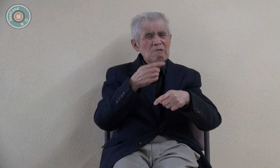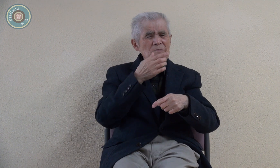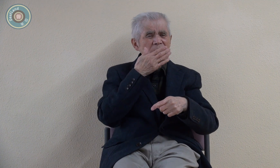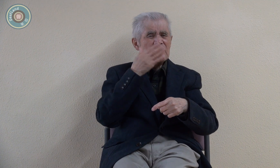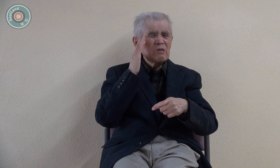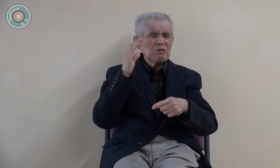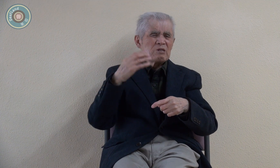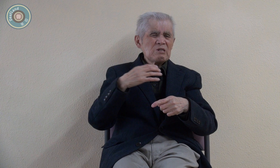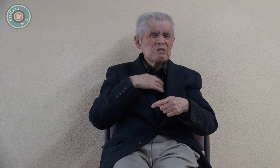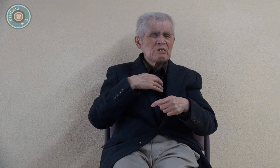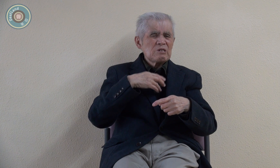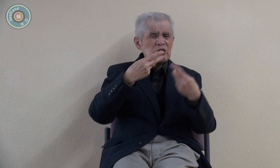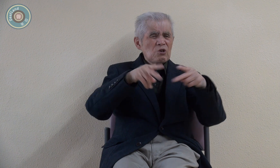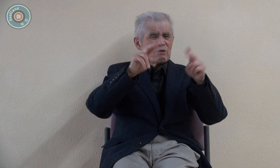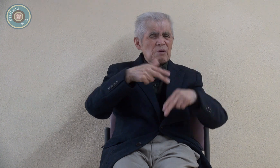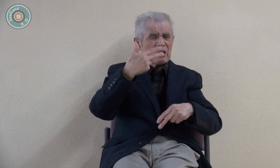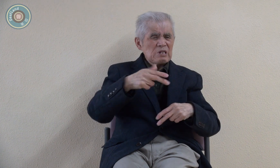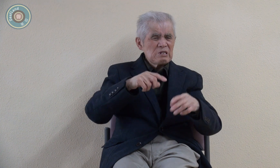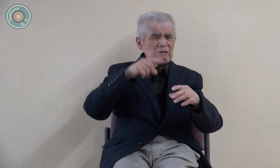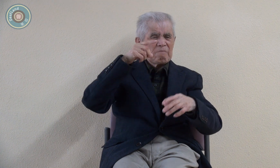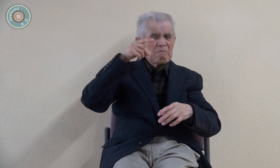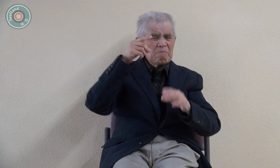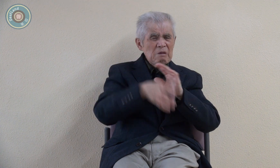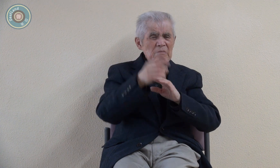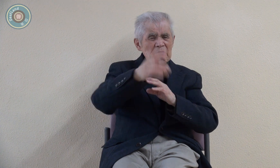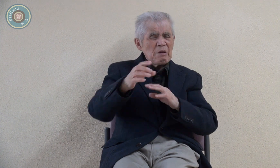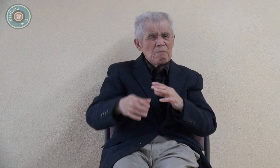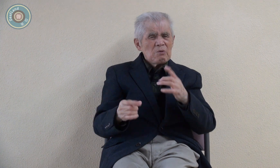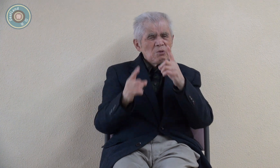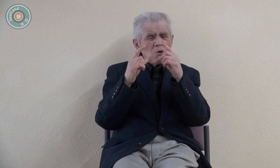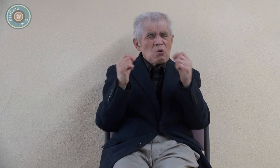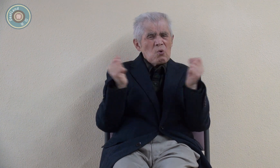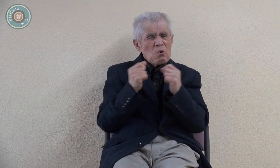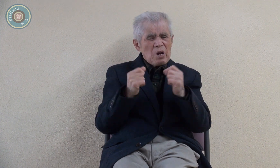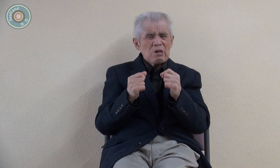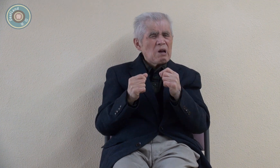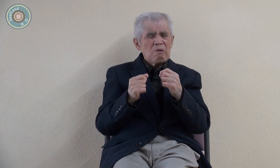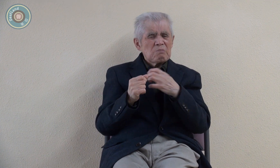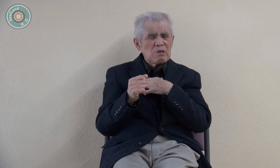Because I couldn’t hear the alarms, it was scary and dangerous